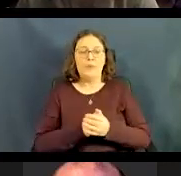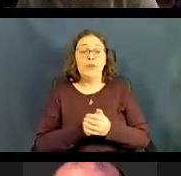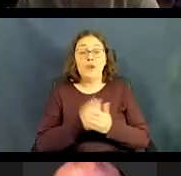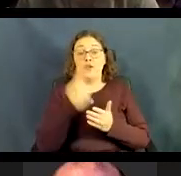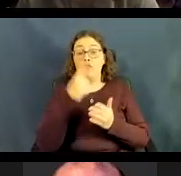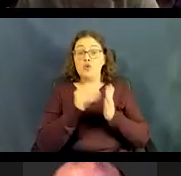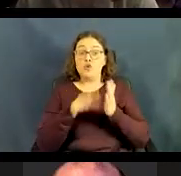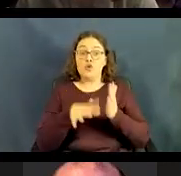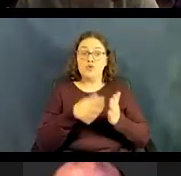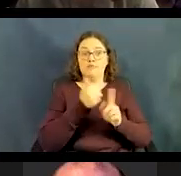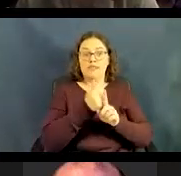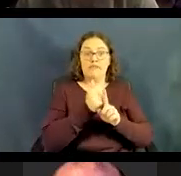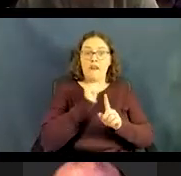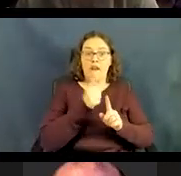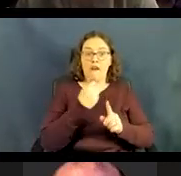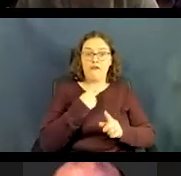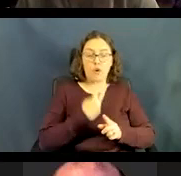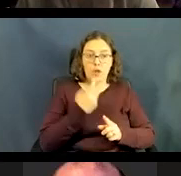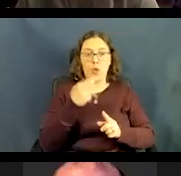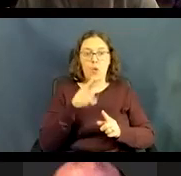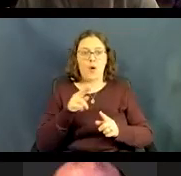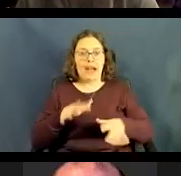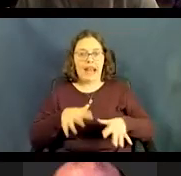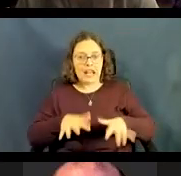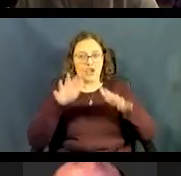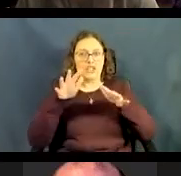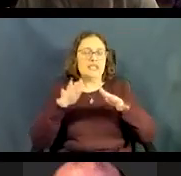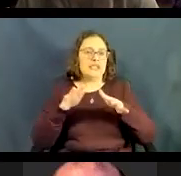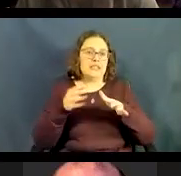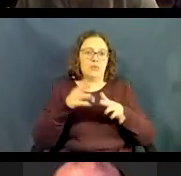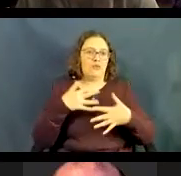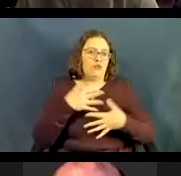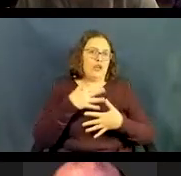Let me start from square one again, I don't like any change I've made. I'm going to hover over reset and reset that.